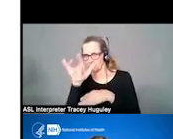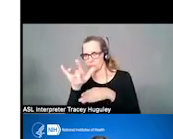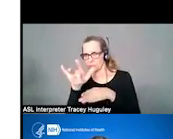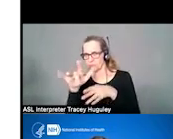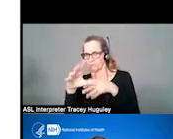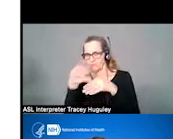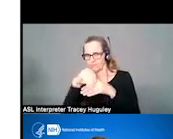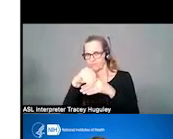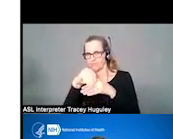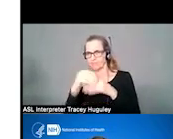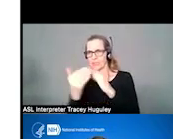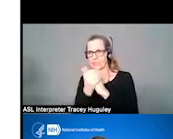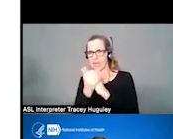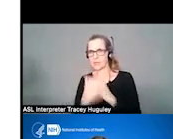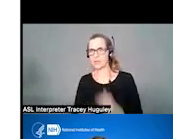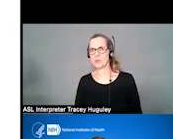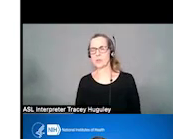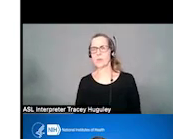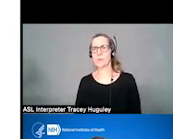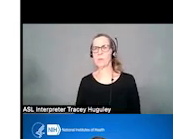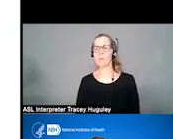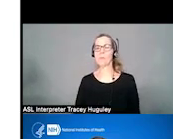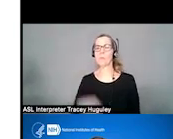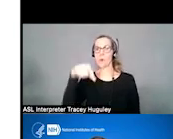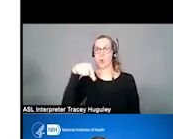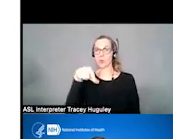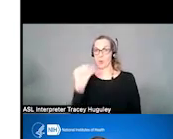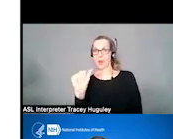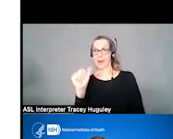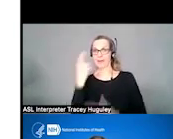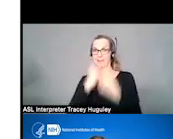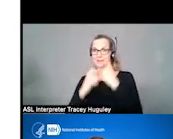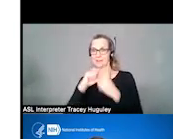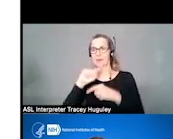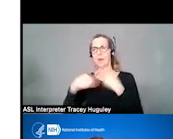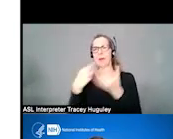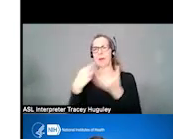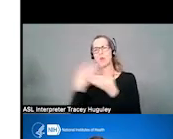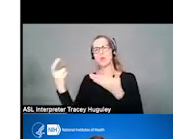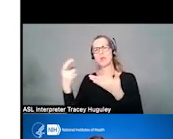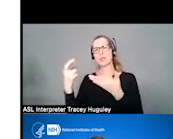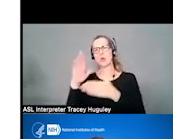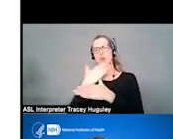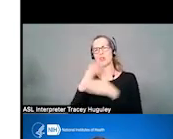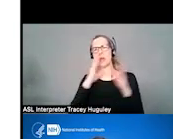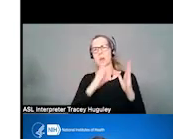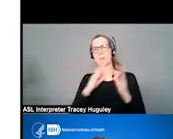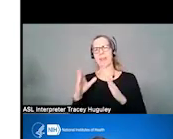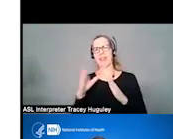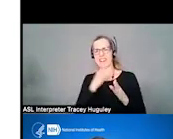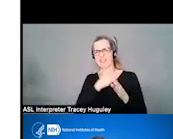I noticed I've seen on the Q&As a lot of the questions about the Resource Sharing Plan(s) field, and so we do want to clarify